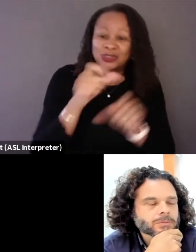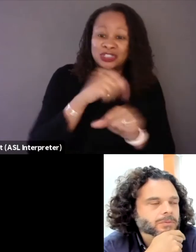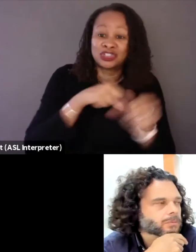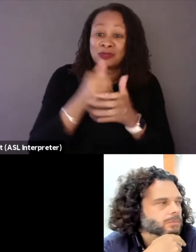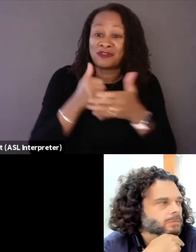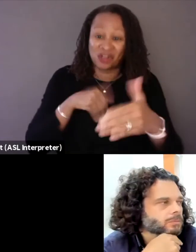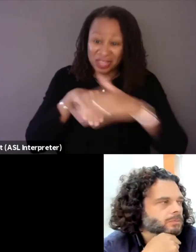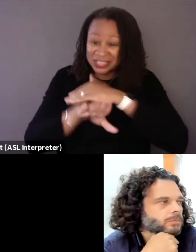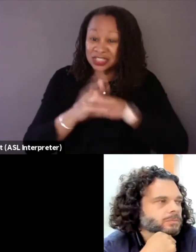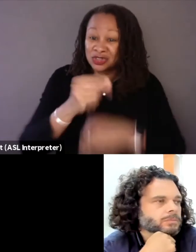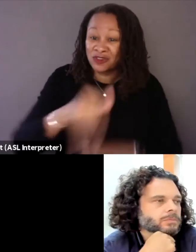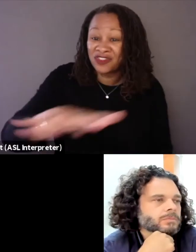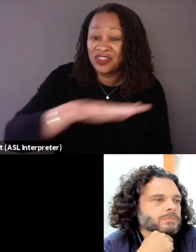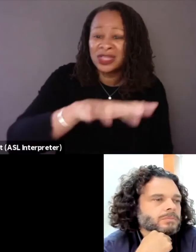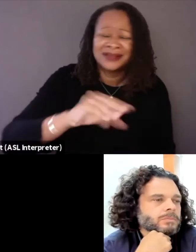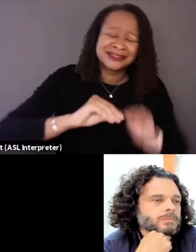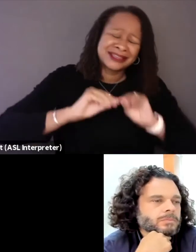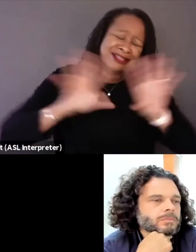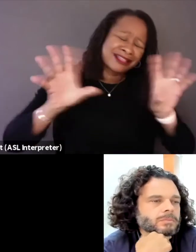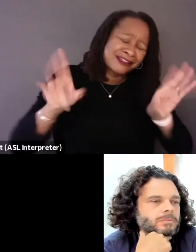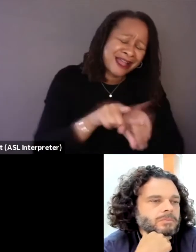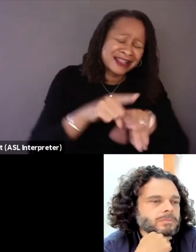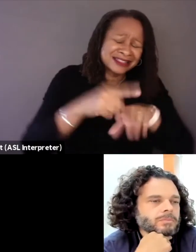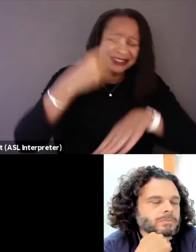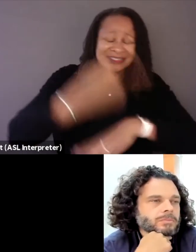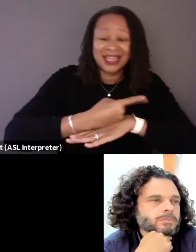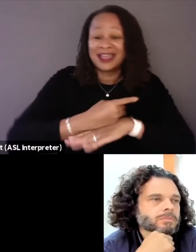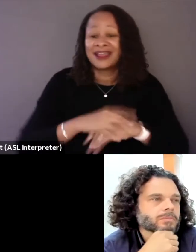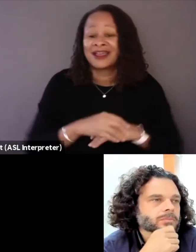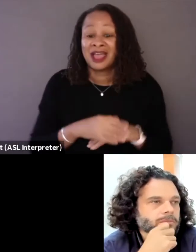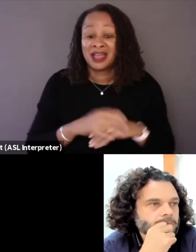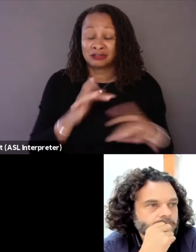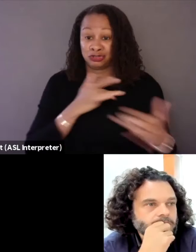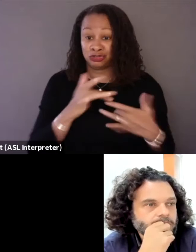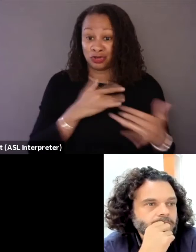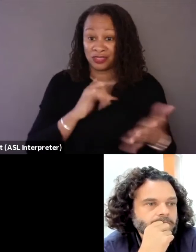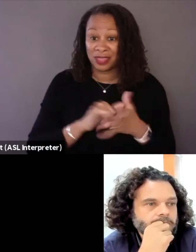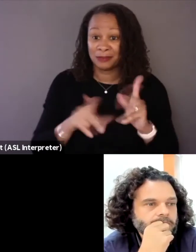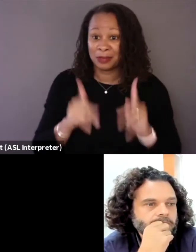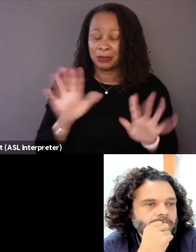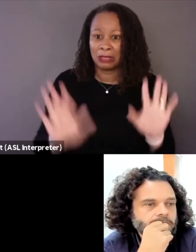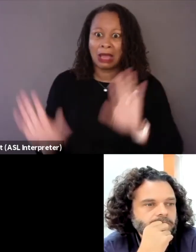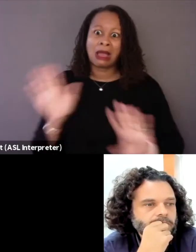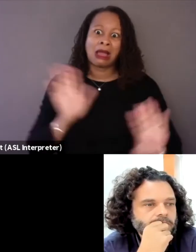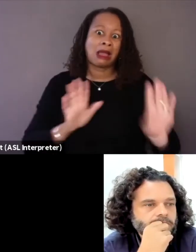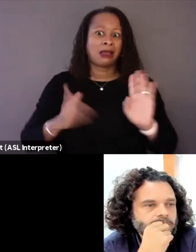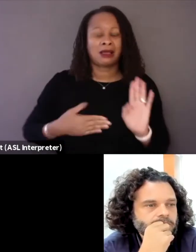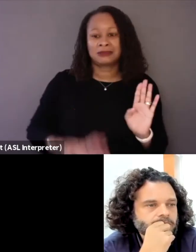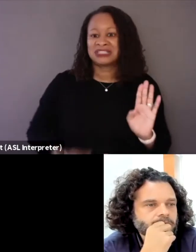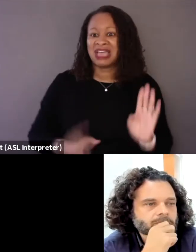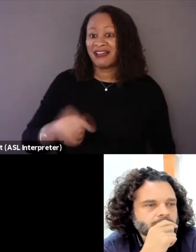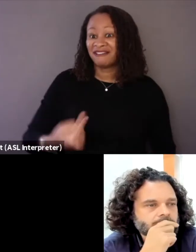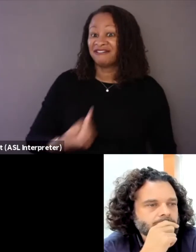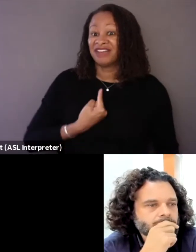I mean, it was clear as day and I knew, there was concern that people were going to be upset or offended because the last thing you want to do is